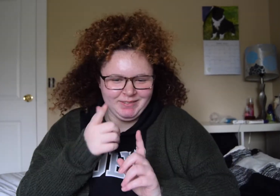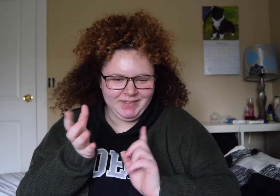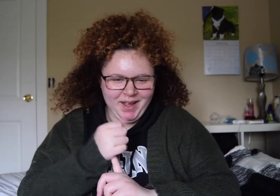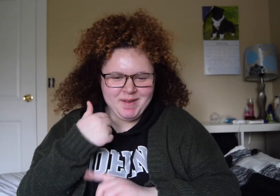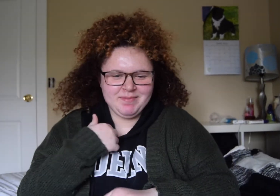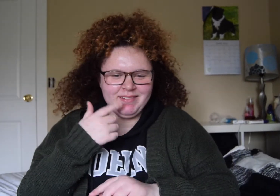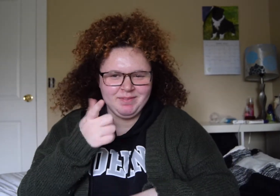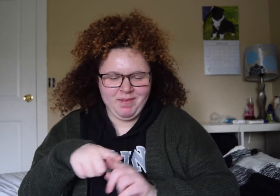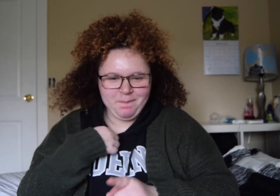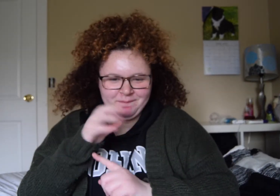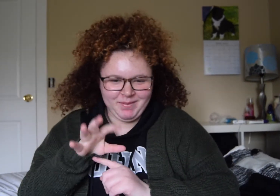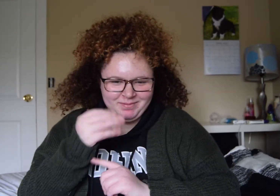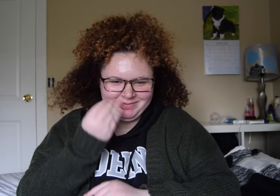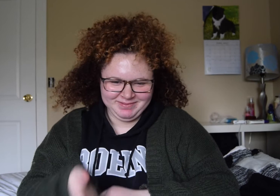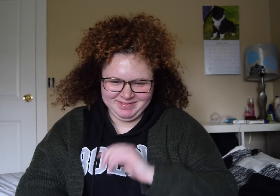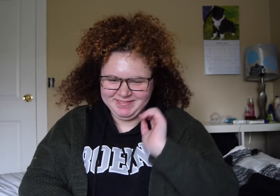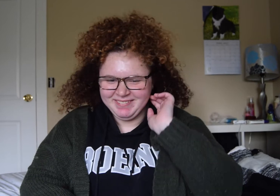You caught me while I'm filming a video